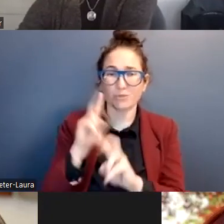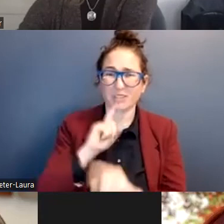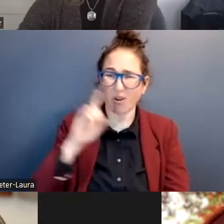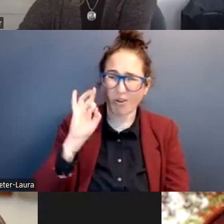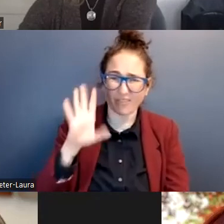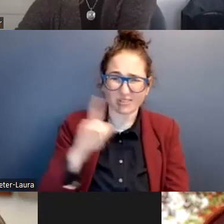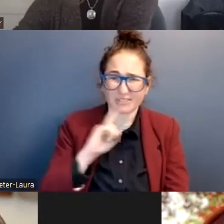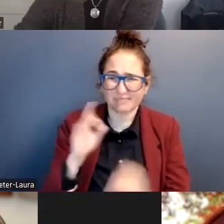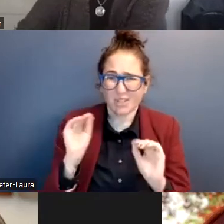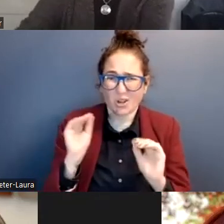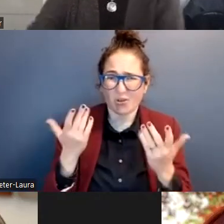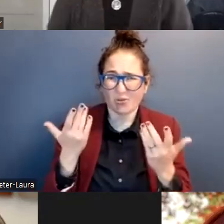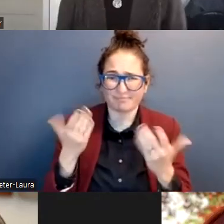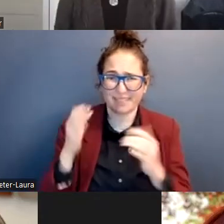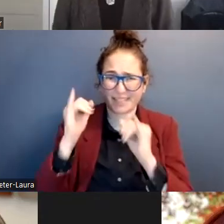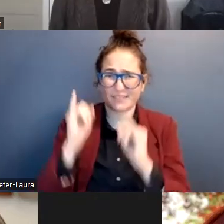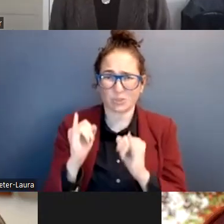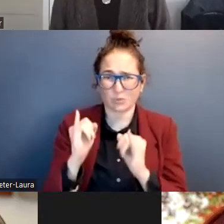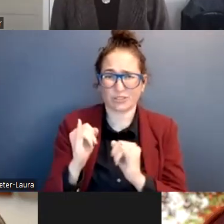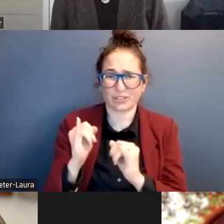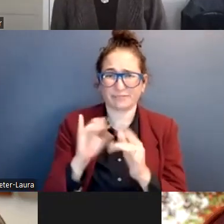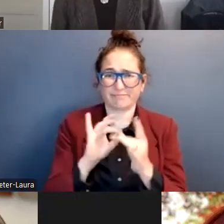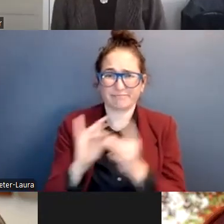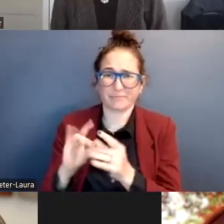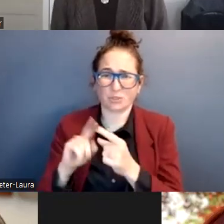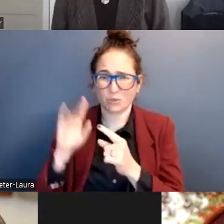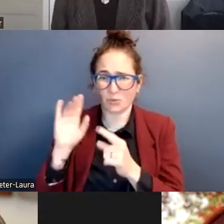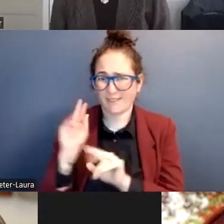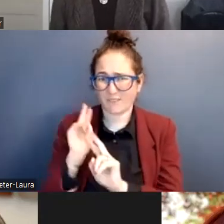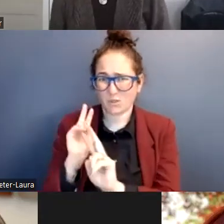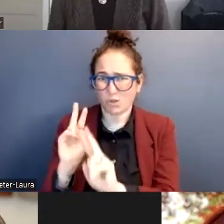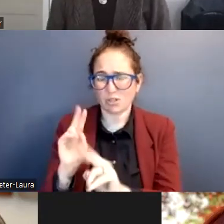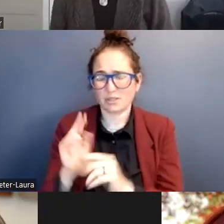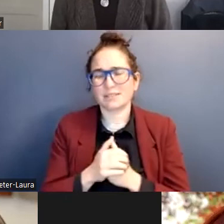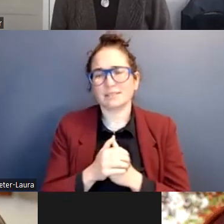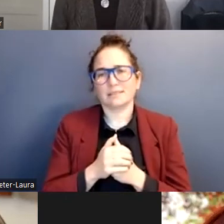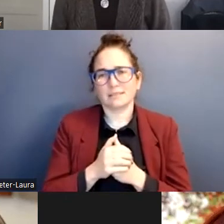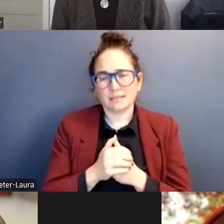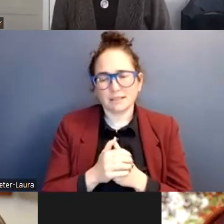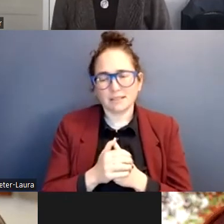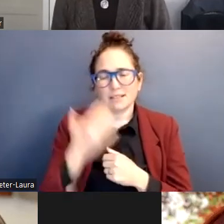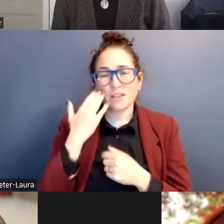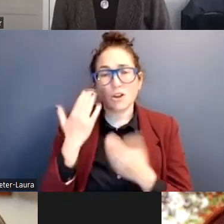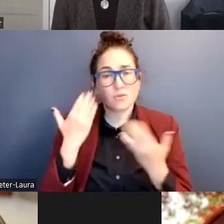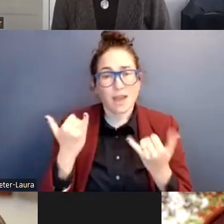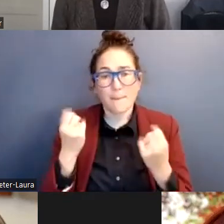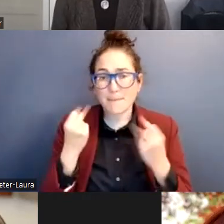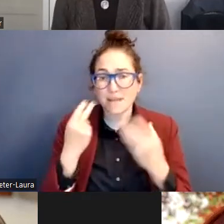person, no individualization of that at all. There are lots of beginning to be resources out there, you've heard some of them